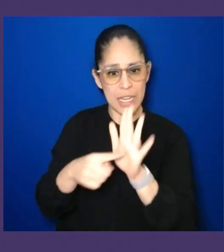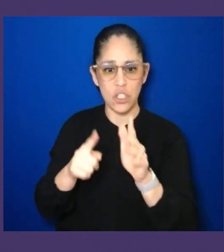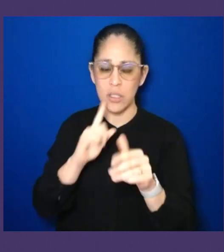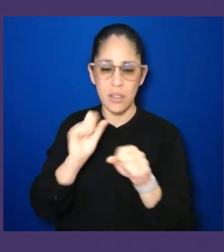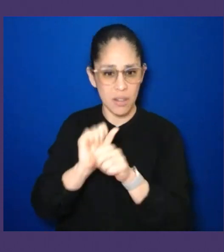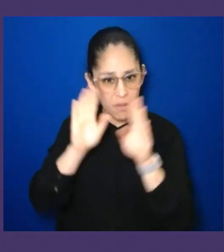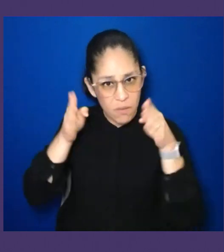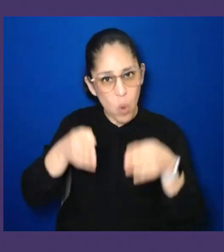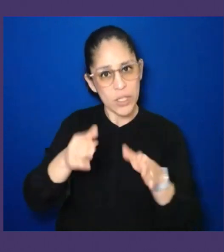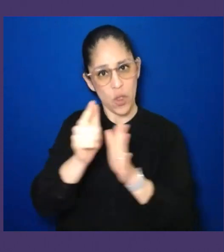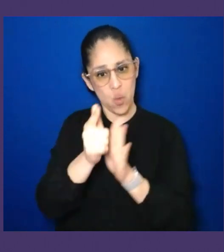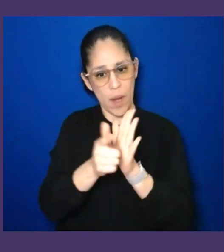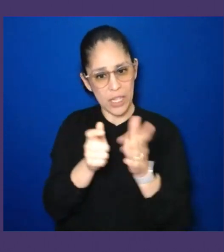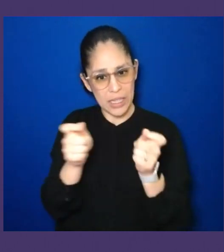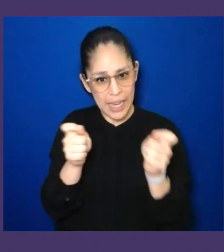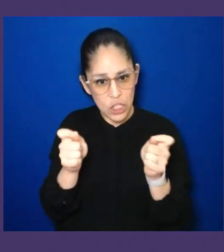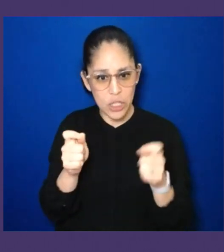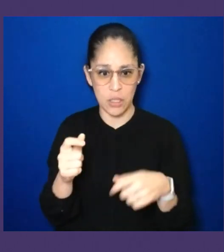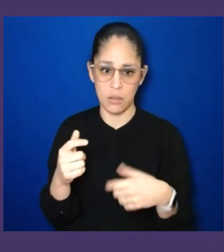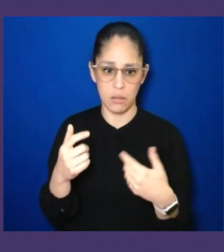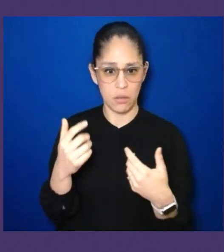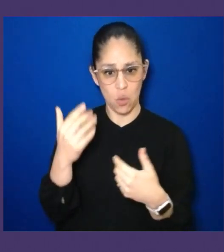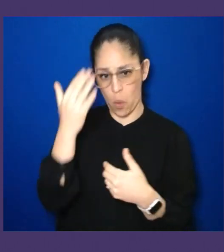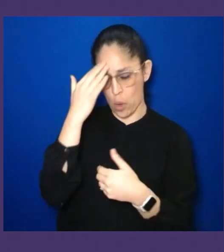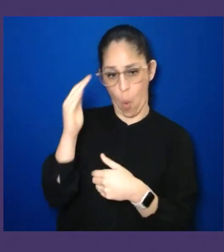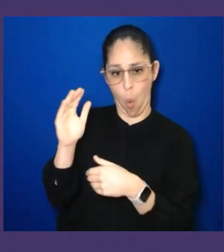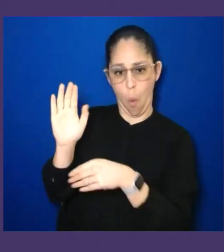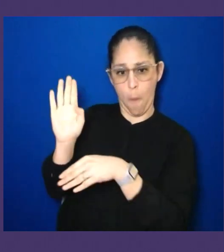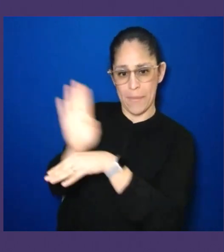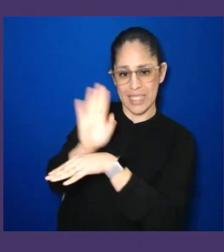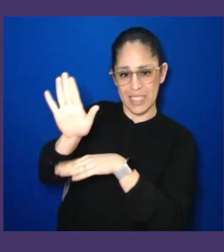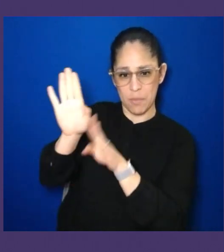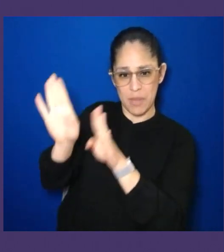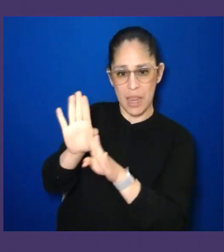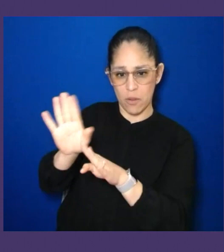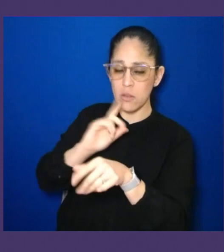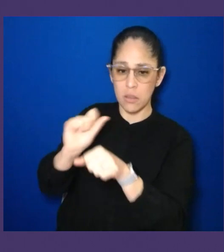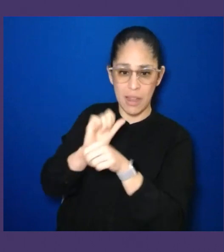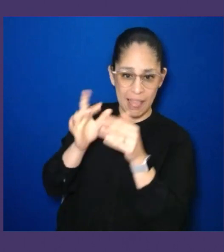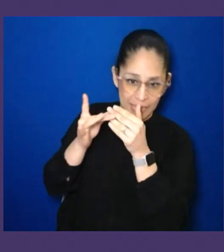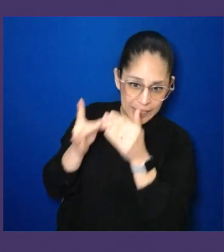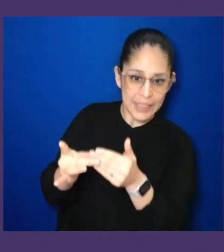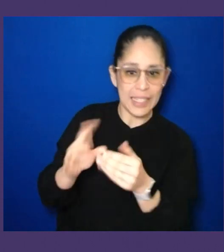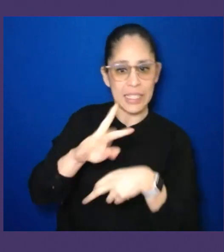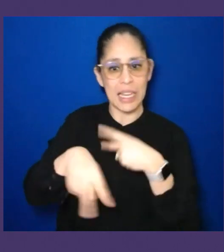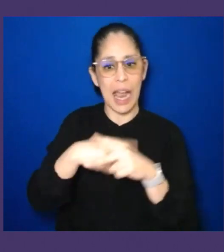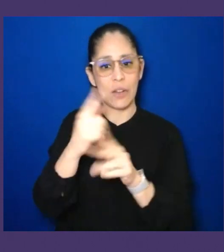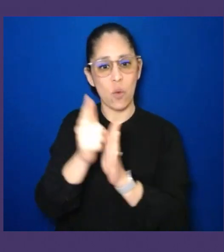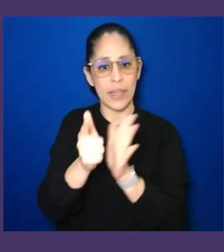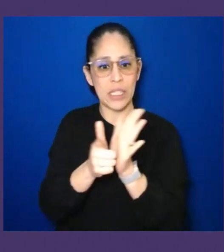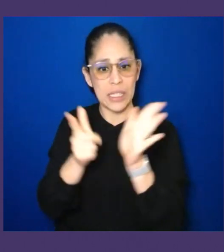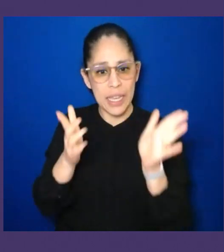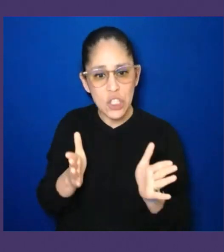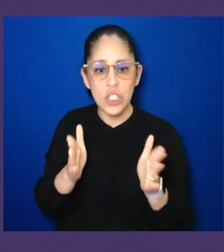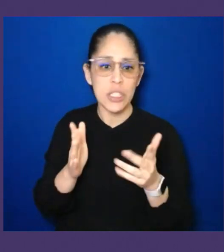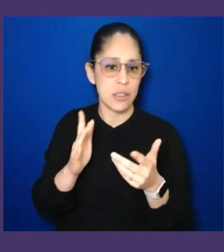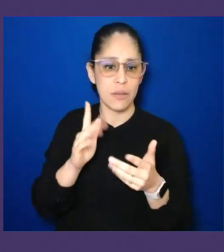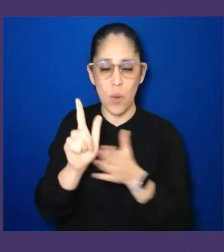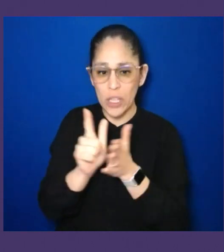that rule-making bodies even entertain for policy. What we really need to do is to work on that influence as a lever to